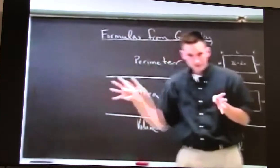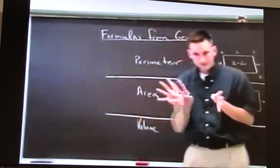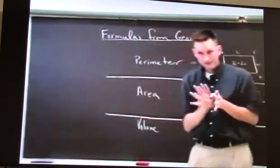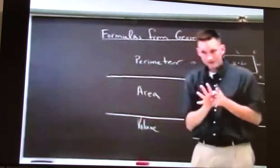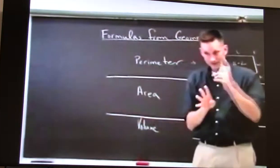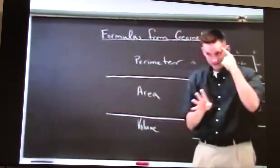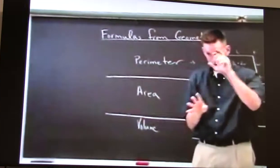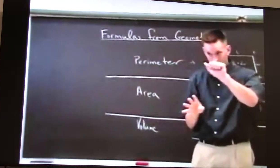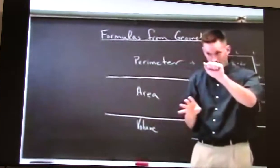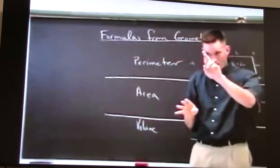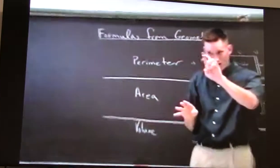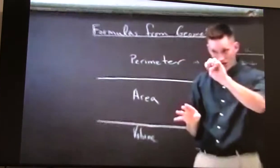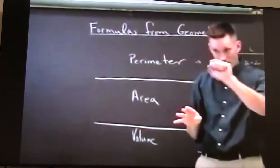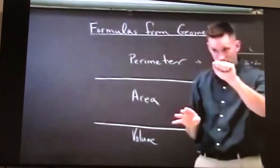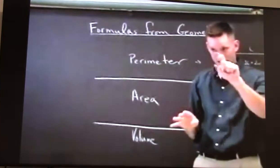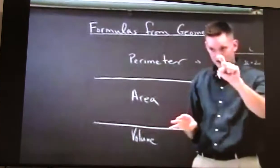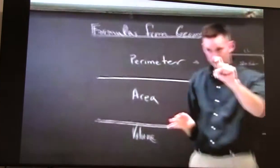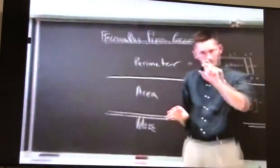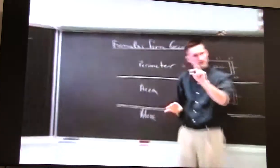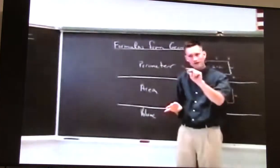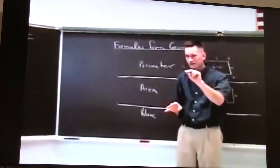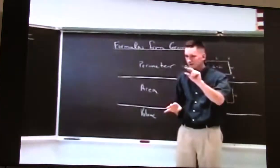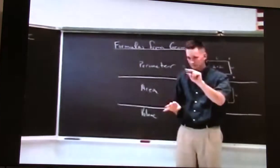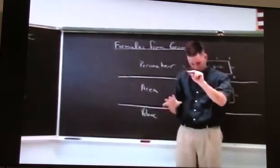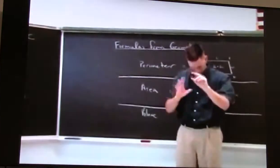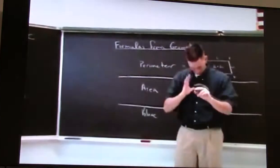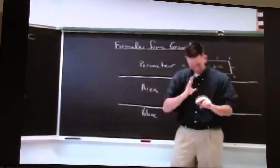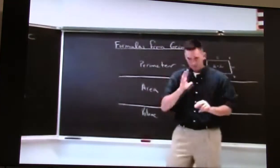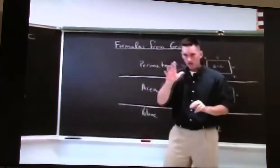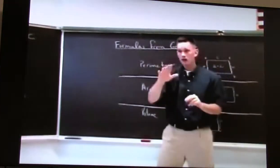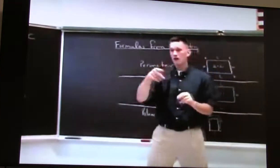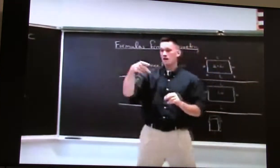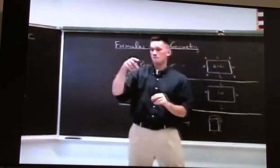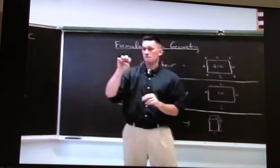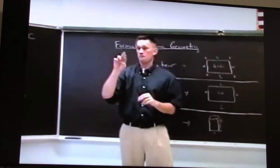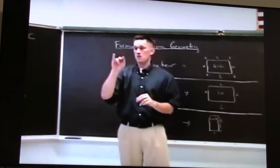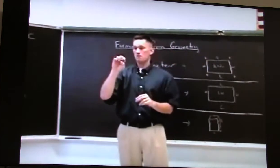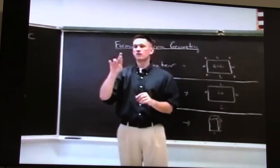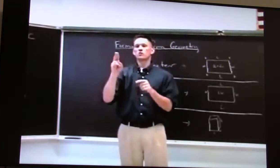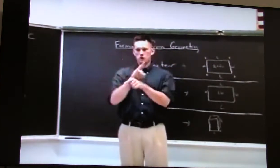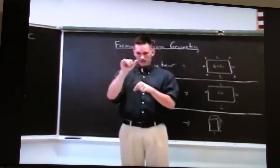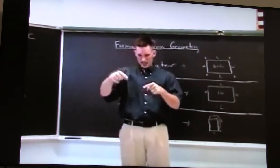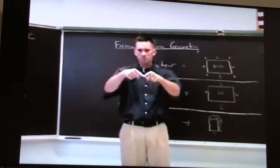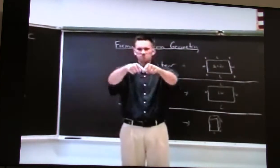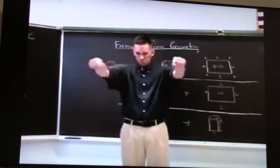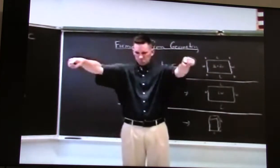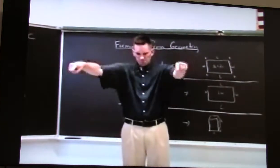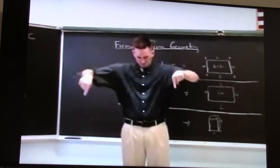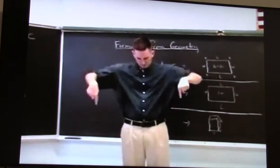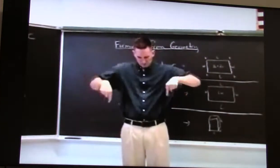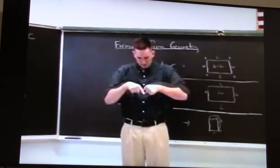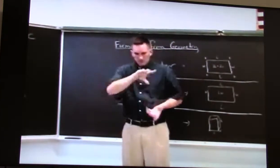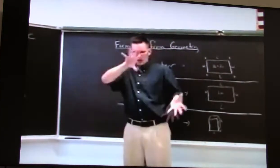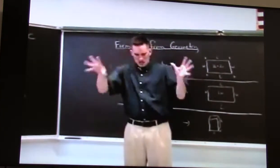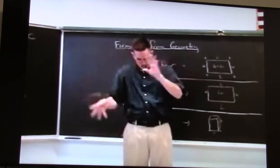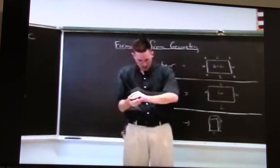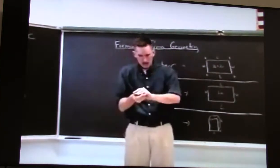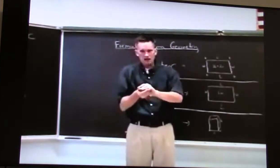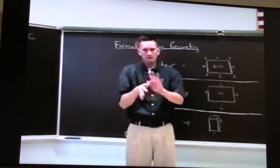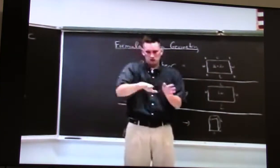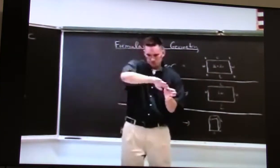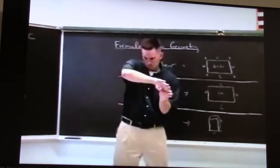So for that parameter, it shows that its not the area but shows the boarders and what you